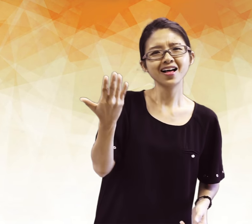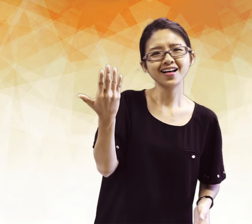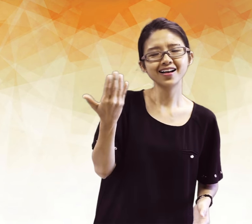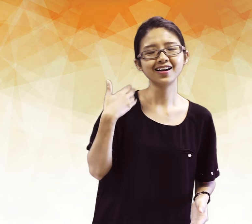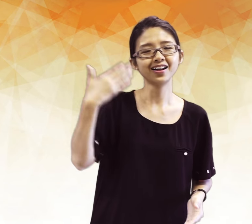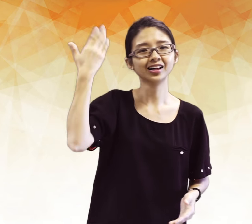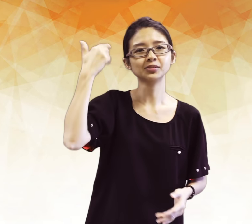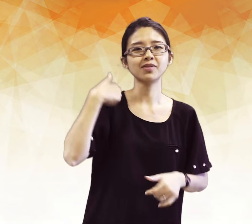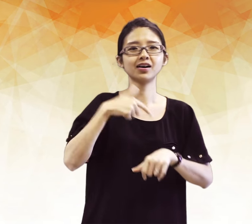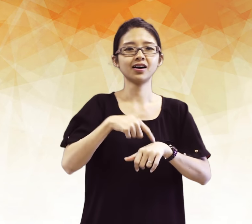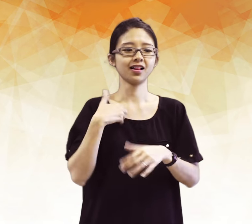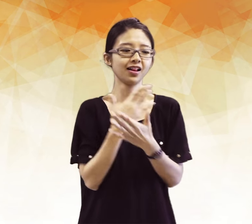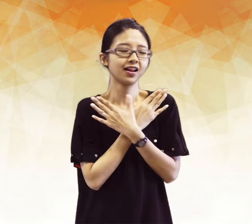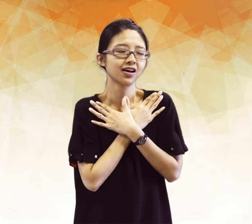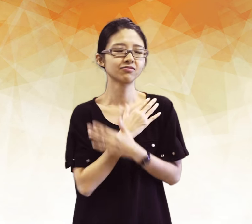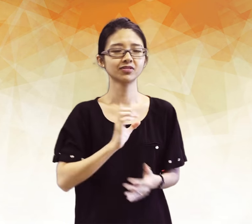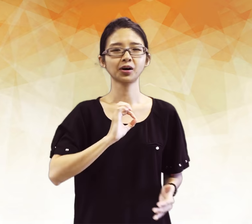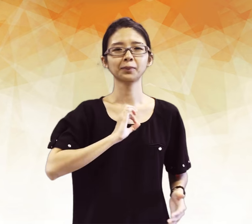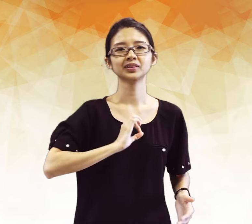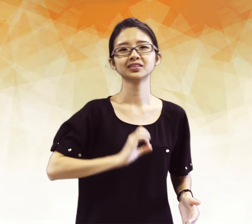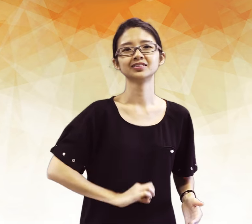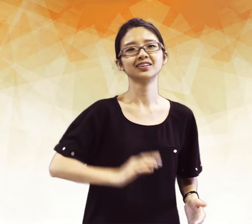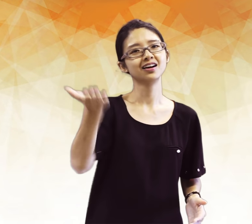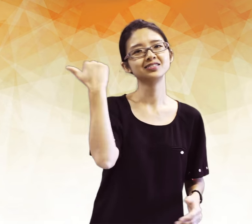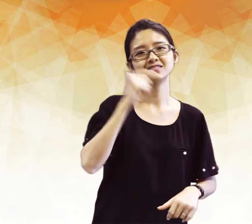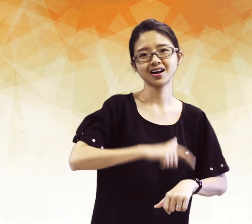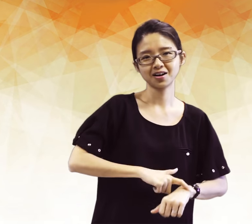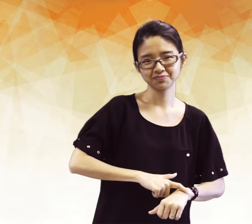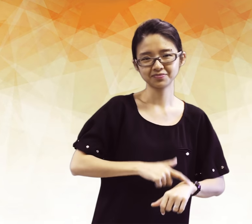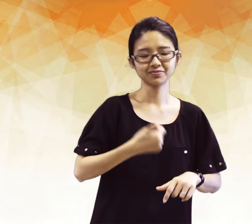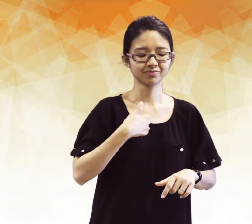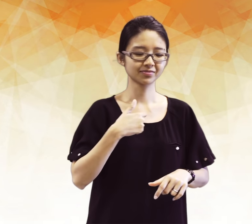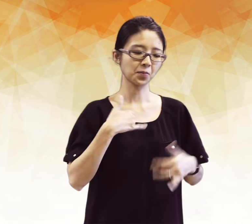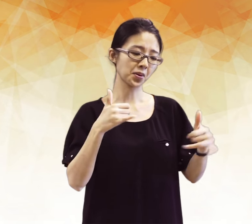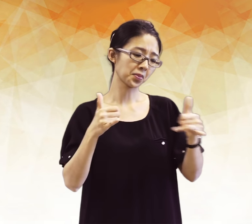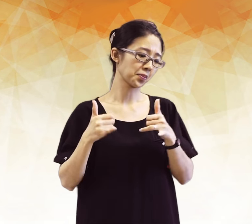My name is signed this way because I loved buttons. When I was young, I often played with buttons on my uniform.